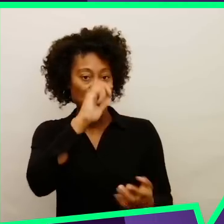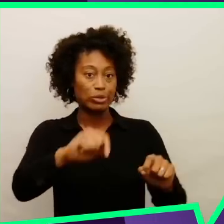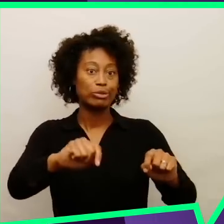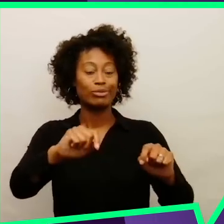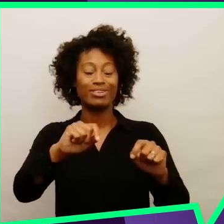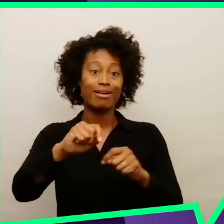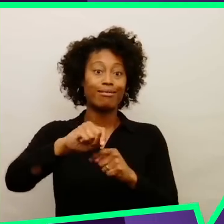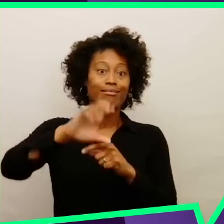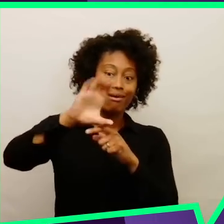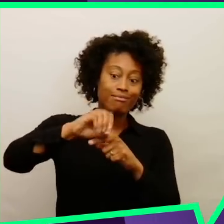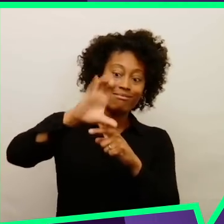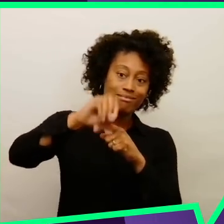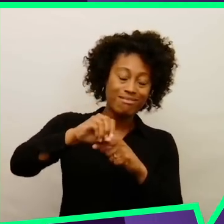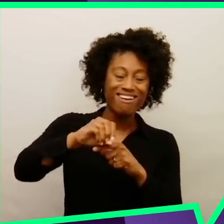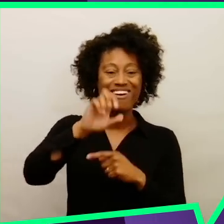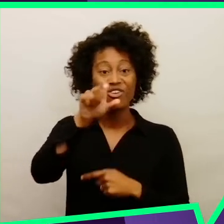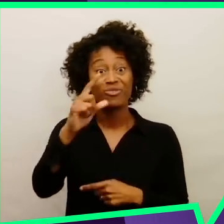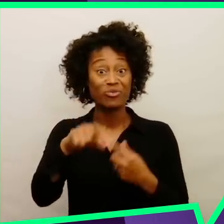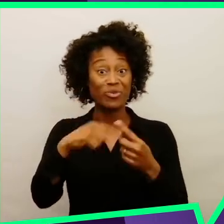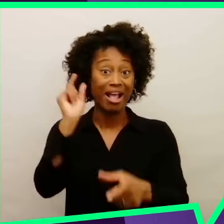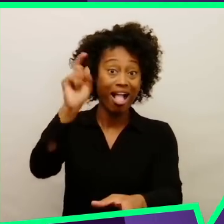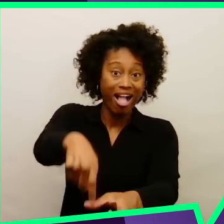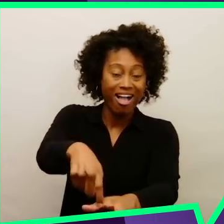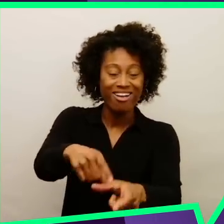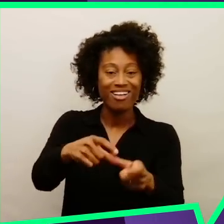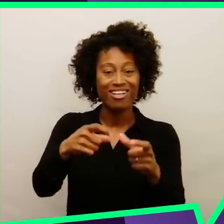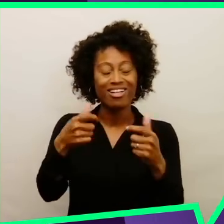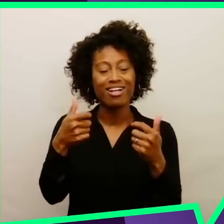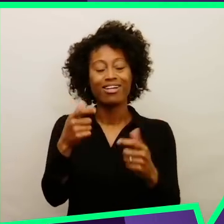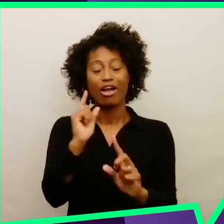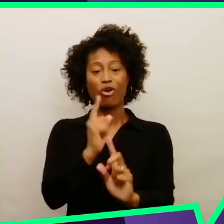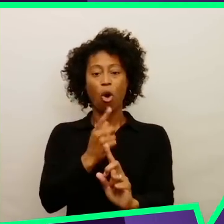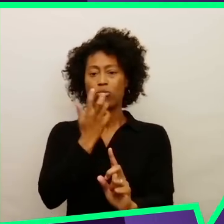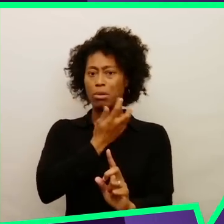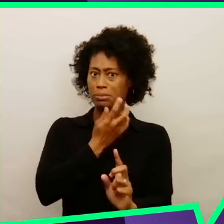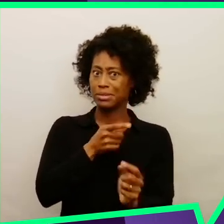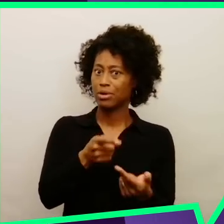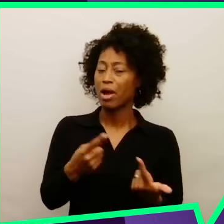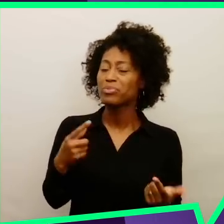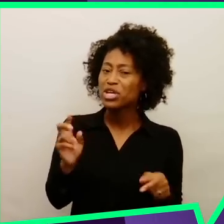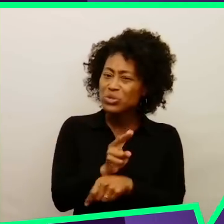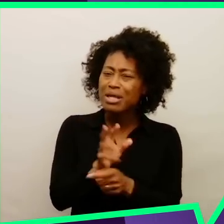they did that wonderful goal. Boy, they are using so much of that aerial quality.